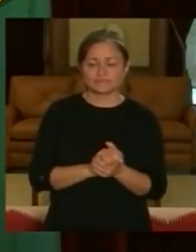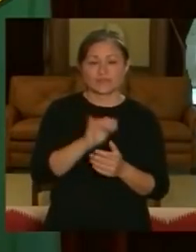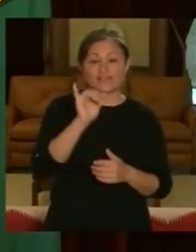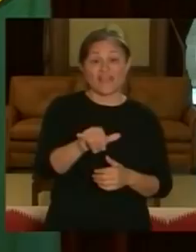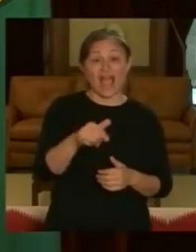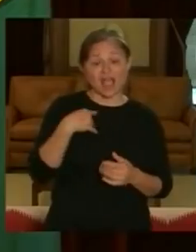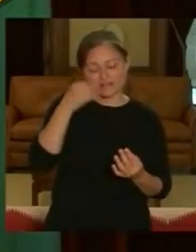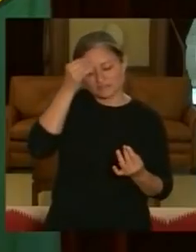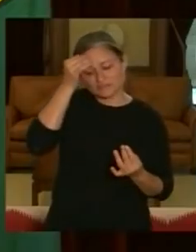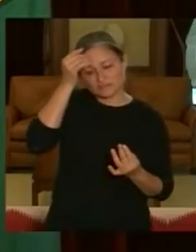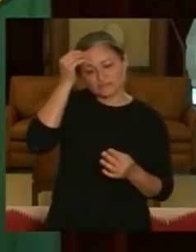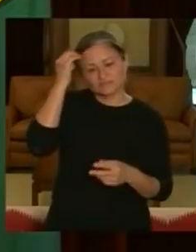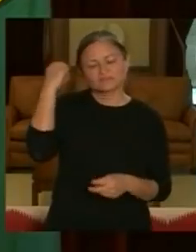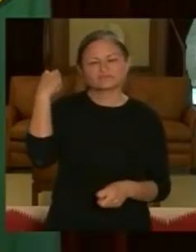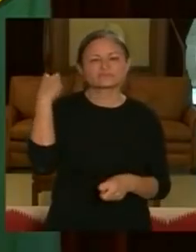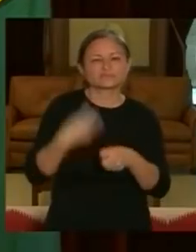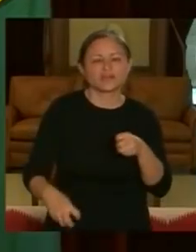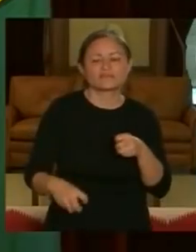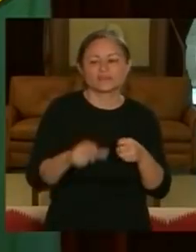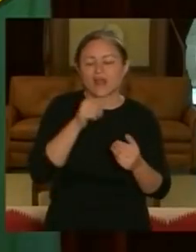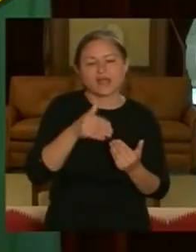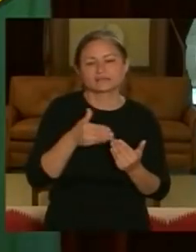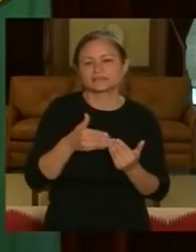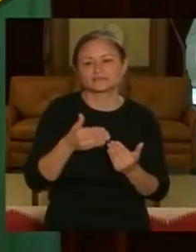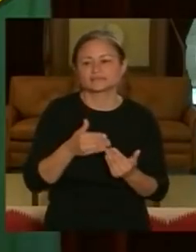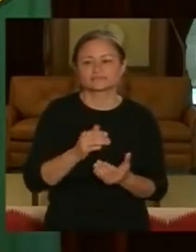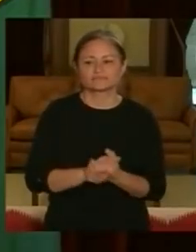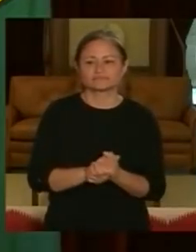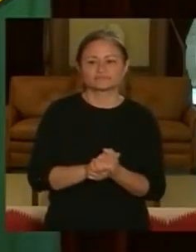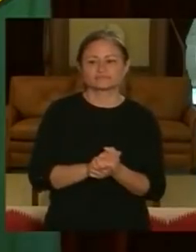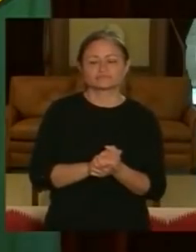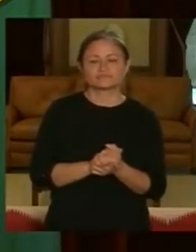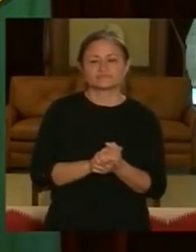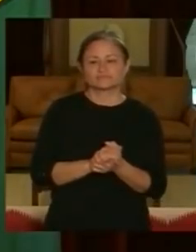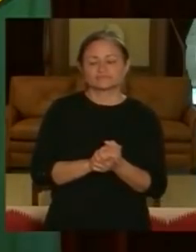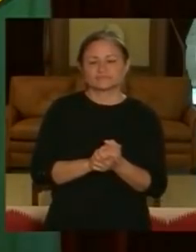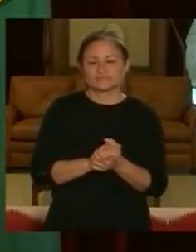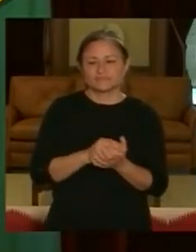SAVED. AND NOW THIS IS A VERY DIFFICULT CHOICE.